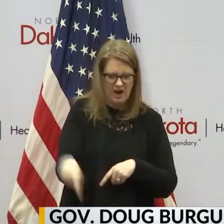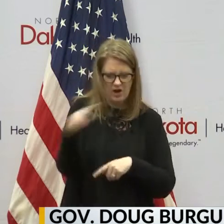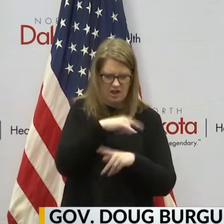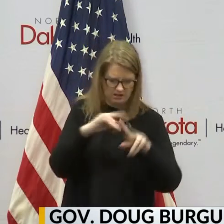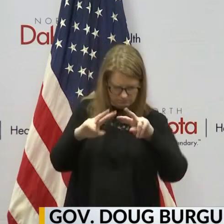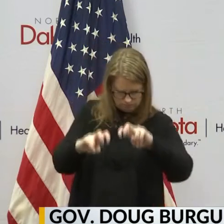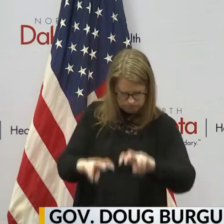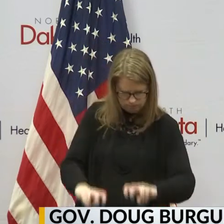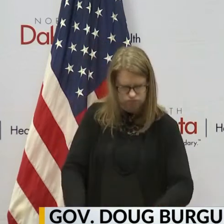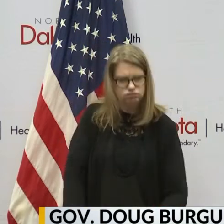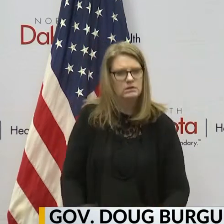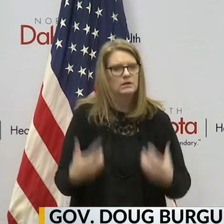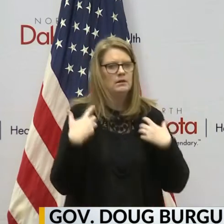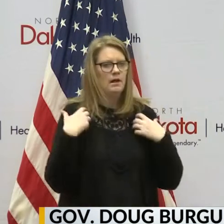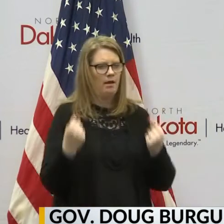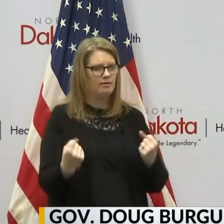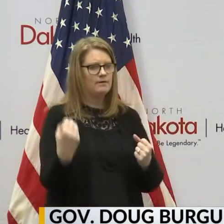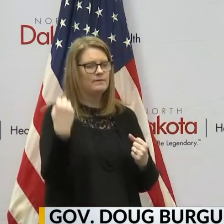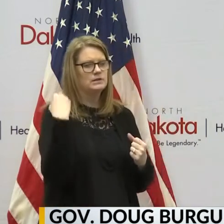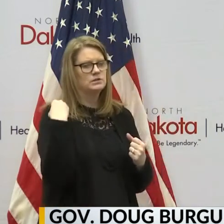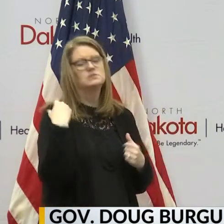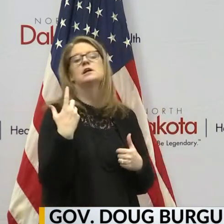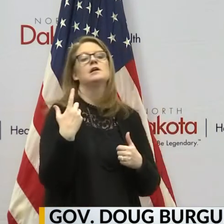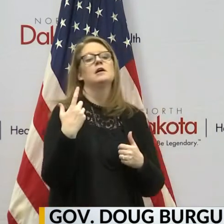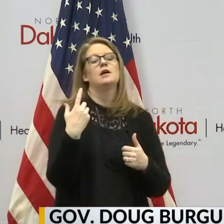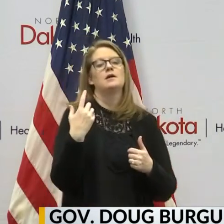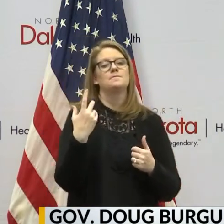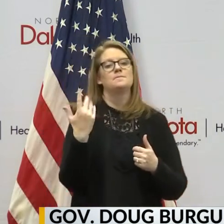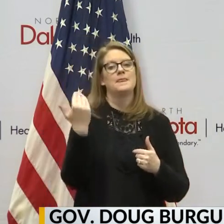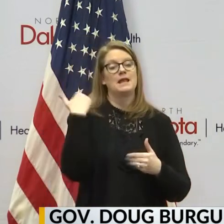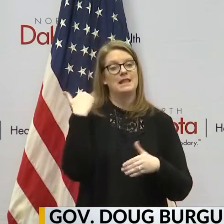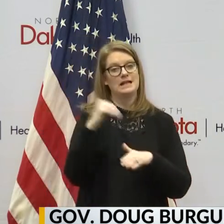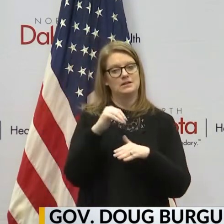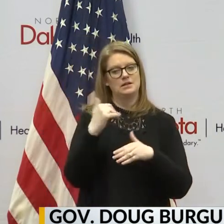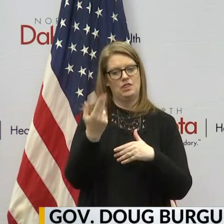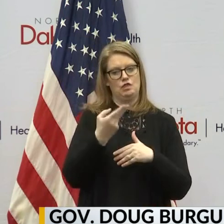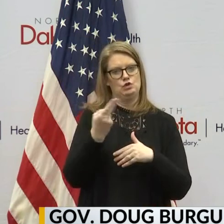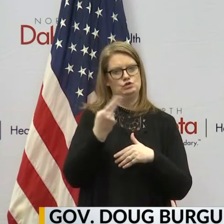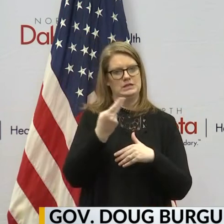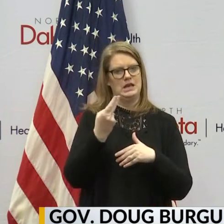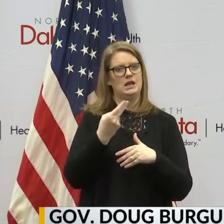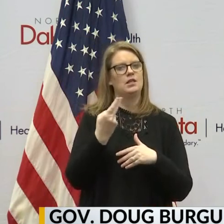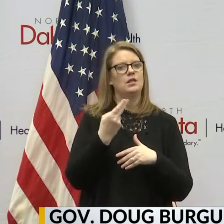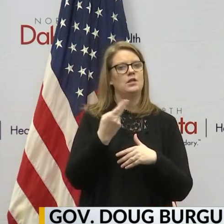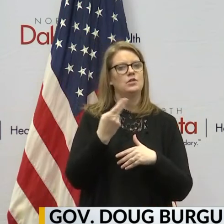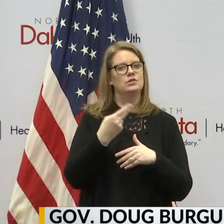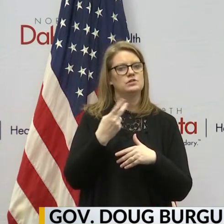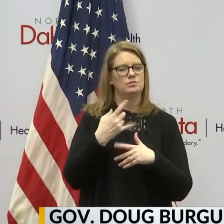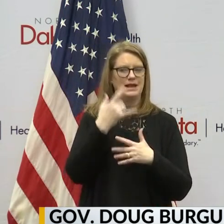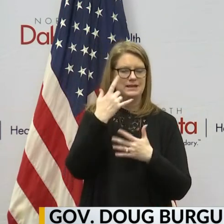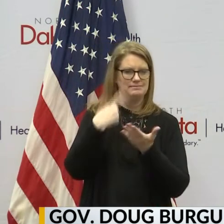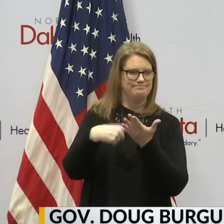MEMBER OF THE PRIVATE SECTOR, FOLKS FROM THE NATIONAL GUARD WE HAVE GOT HEALTH OFFICIALS